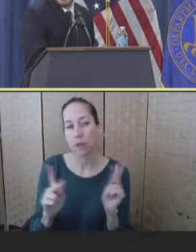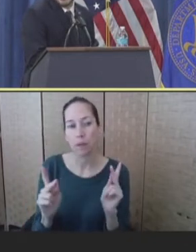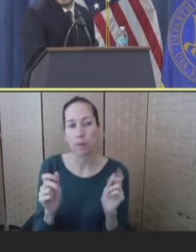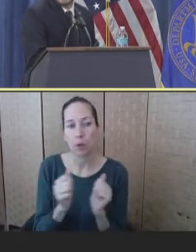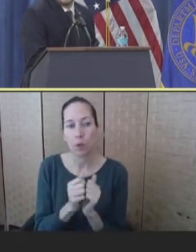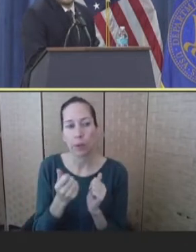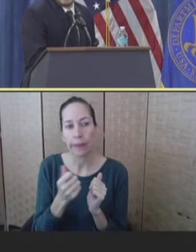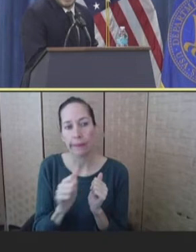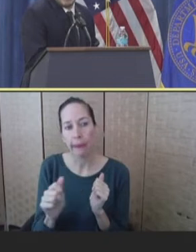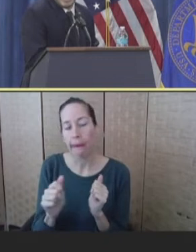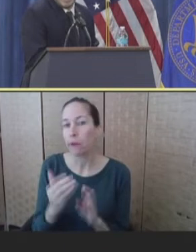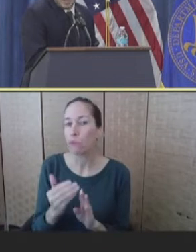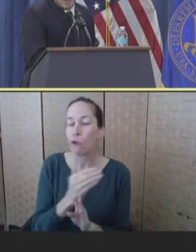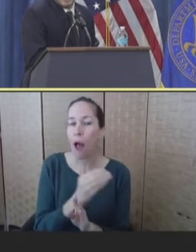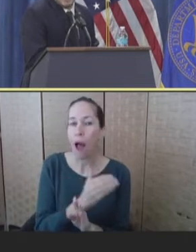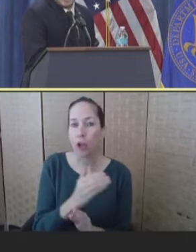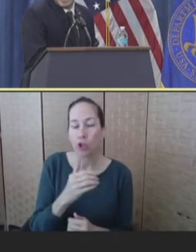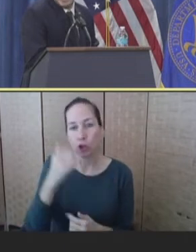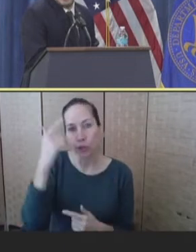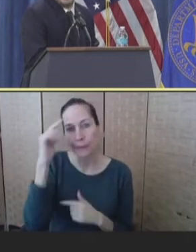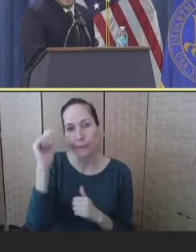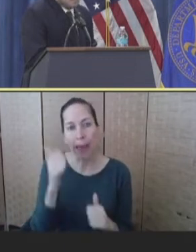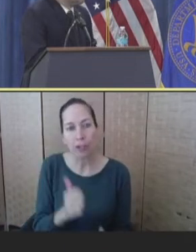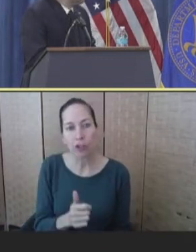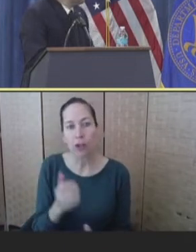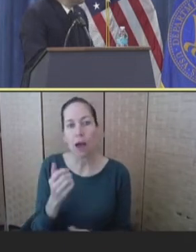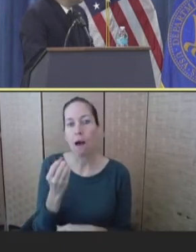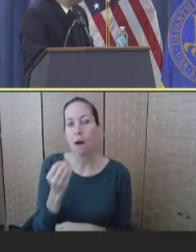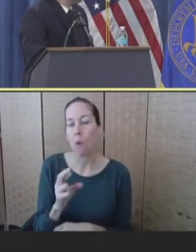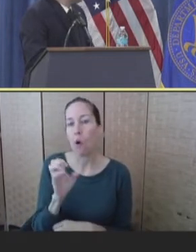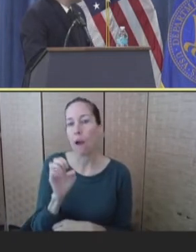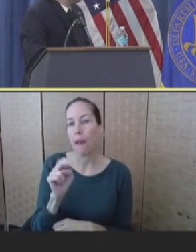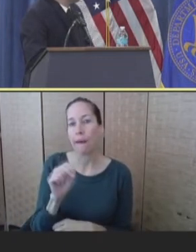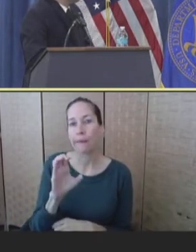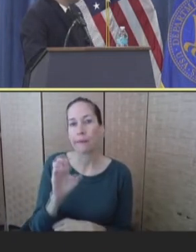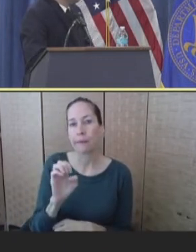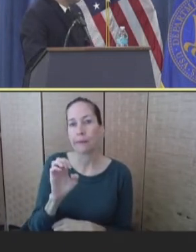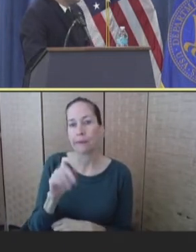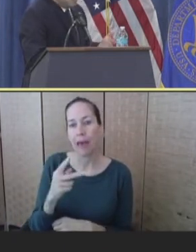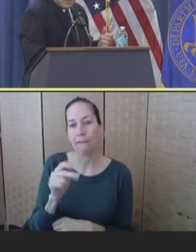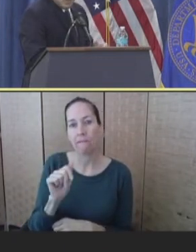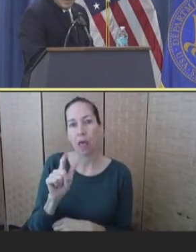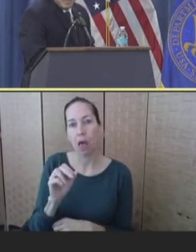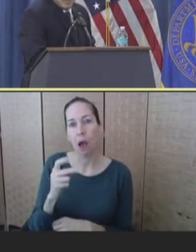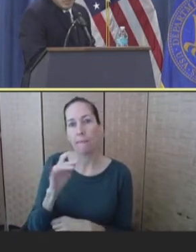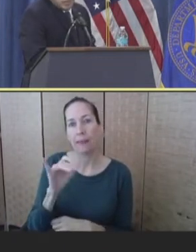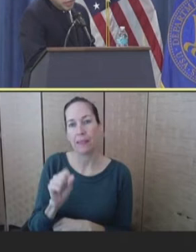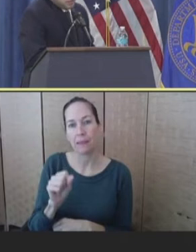dementia, or any sort of encephalopathies as well as dementia medication.